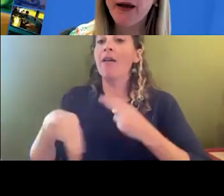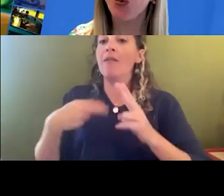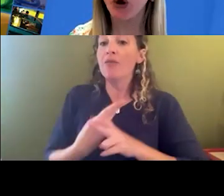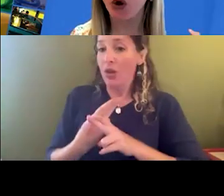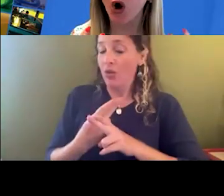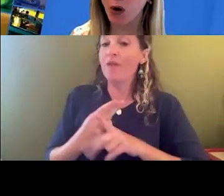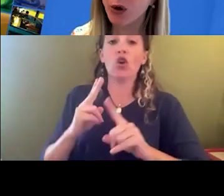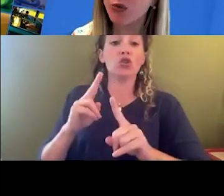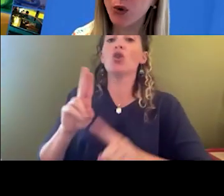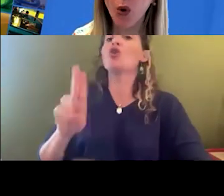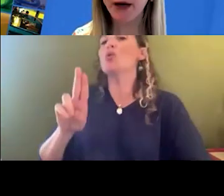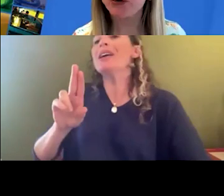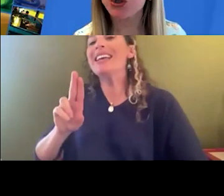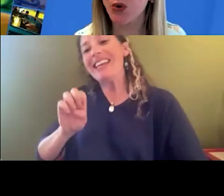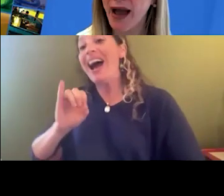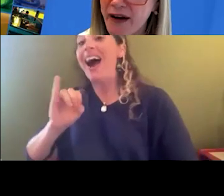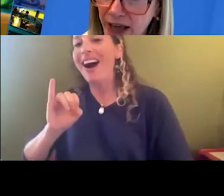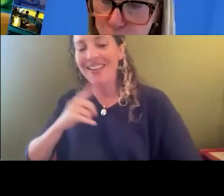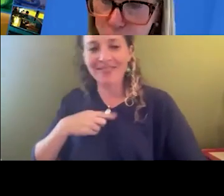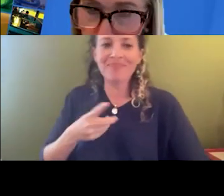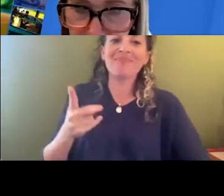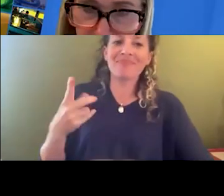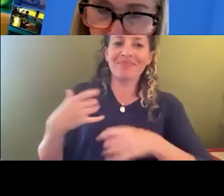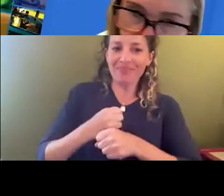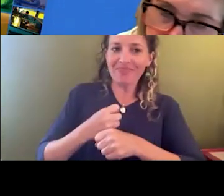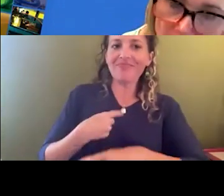We are also required to have a term and condition